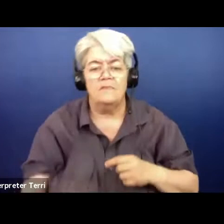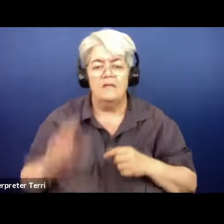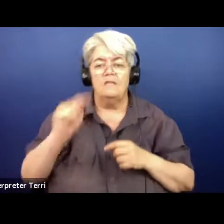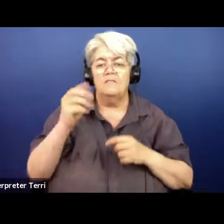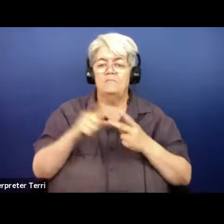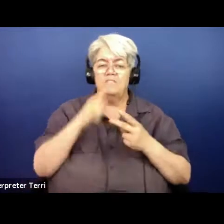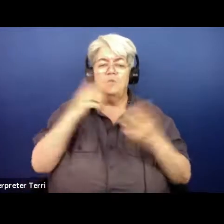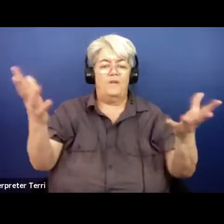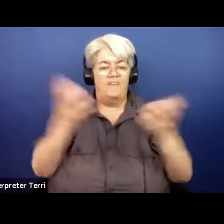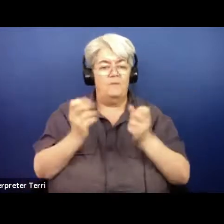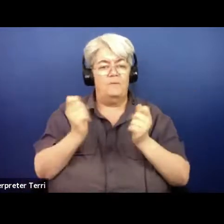That was a great way to wrap up the